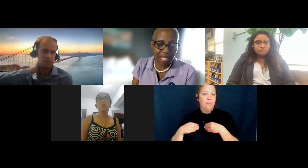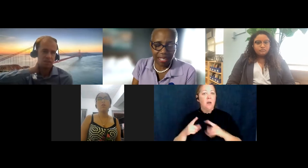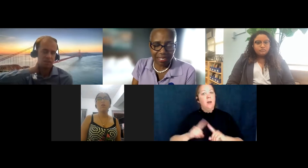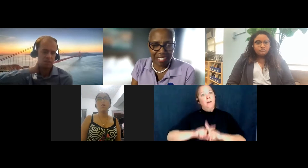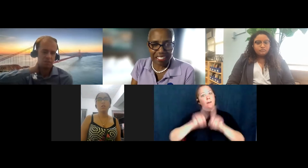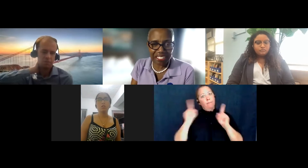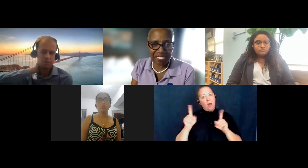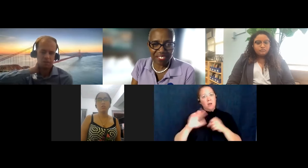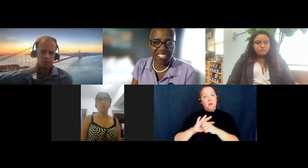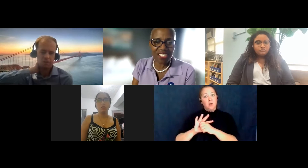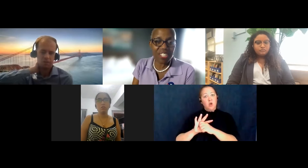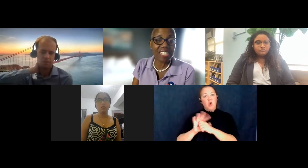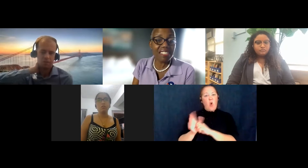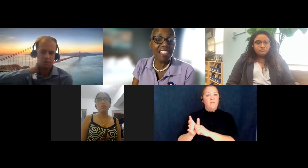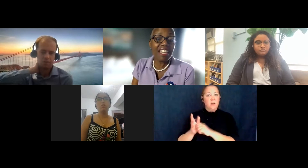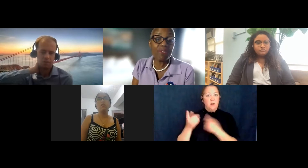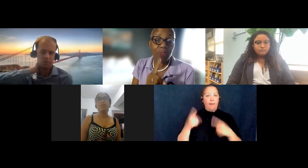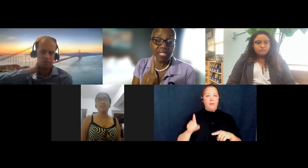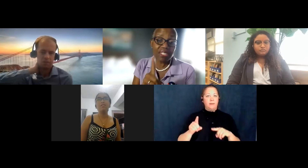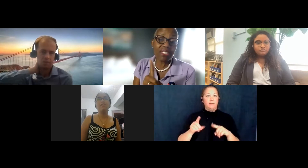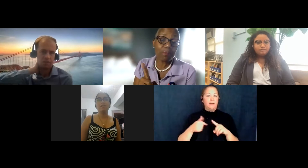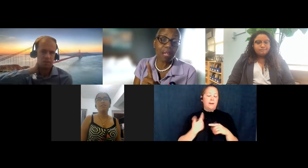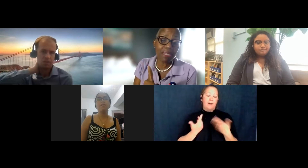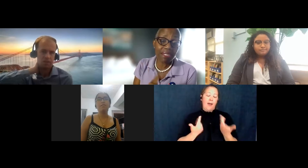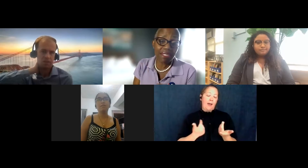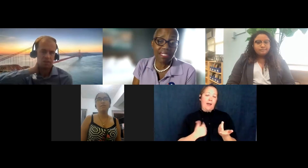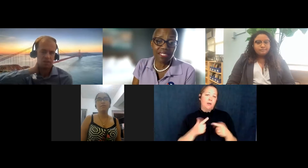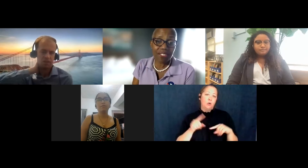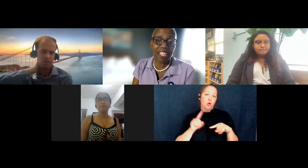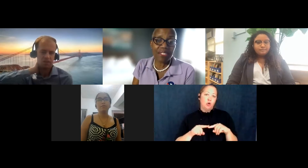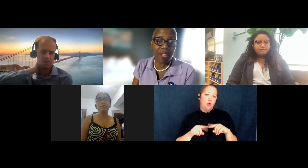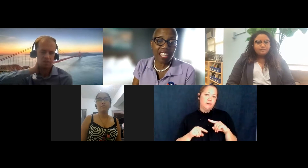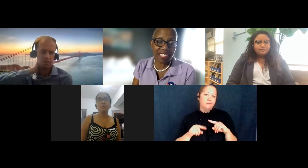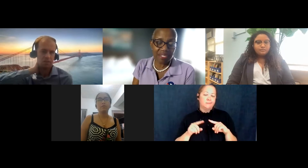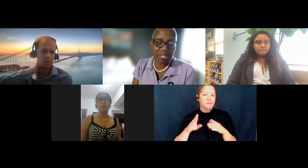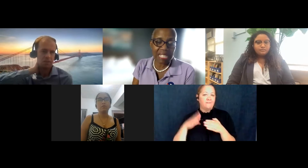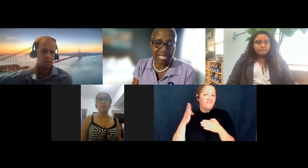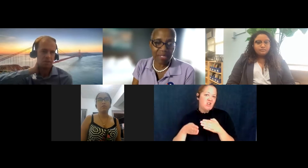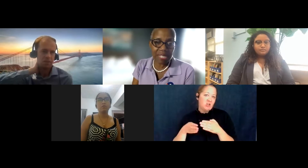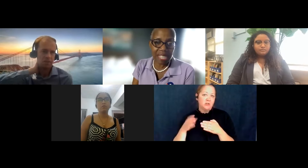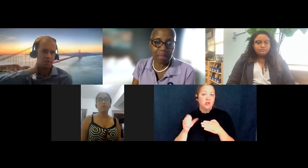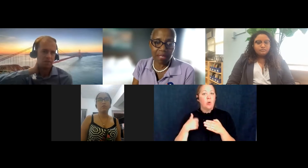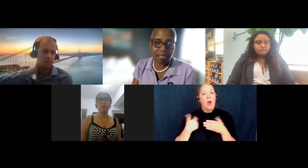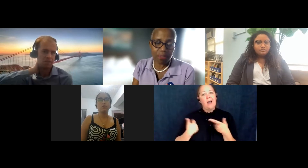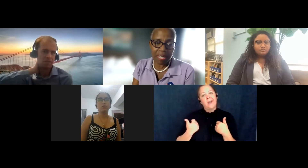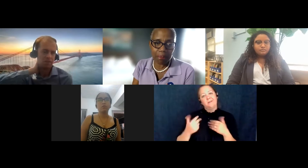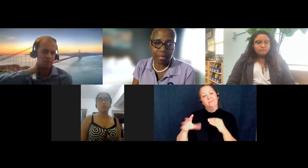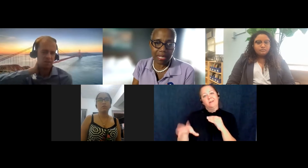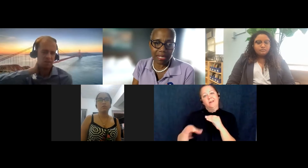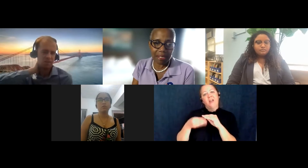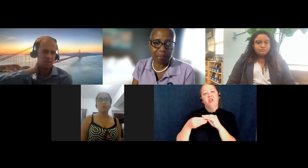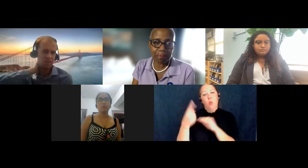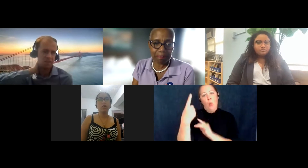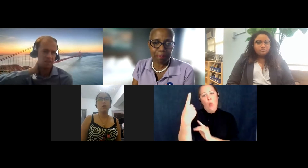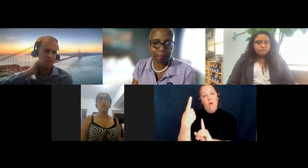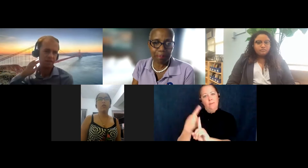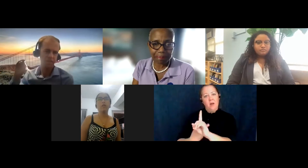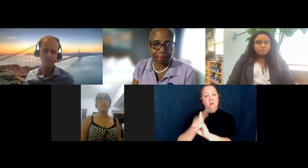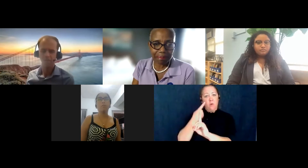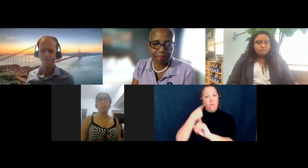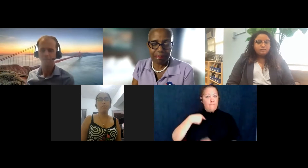and I could not finish. I did one additional month. It was 10 months for me in Belize.